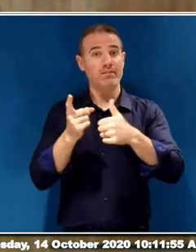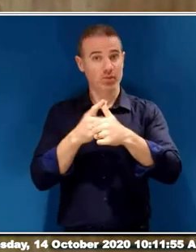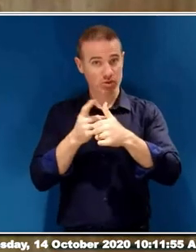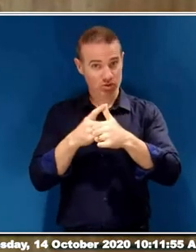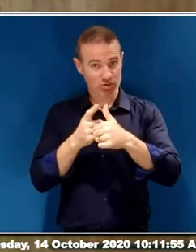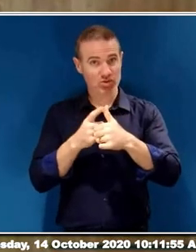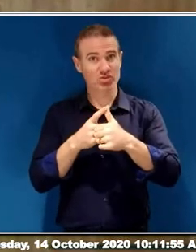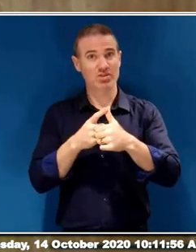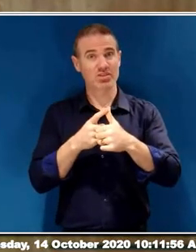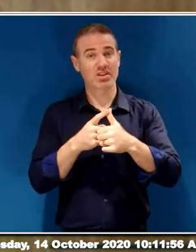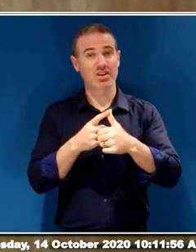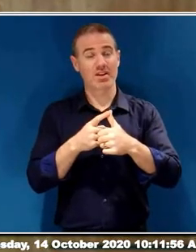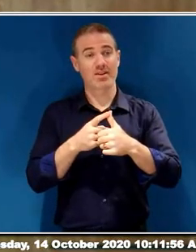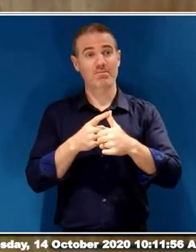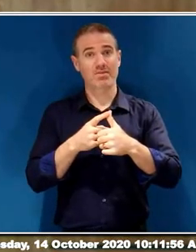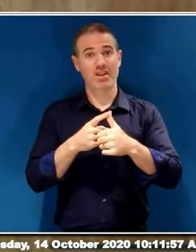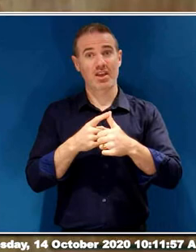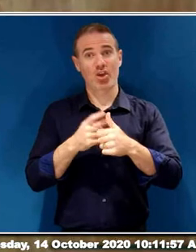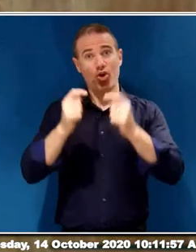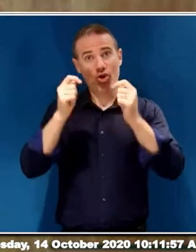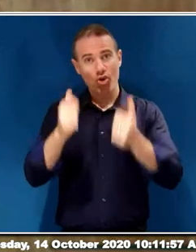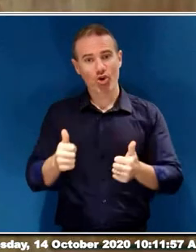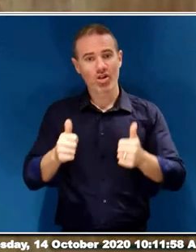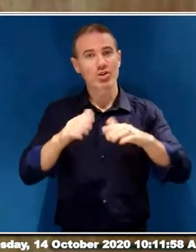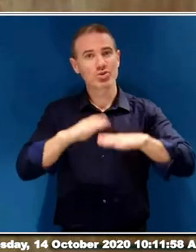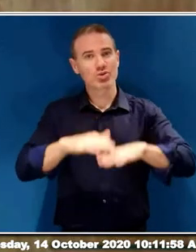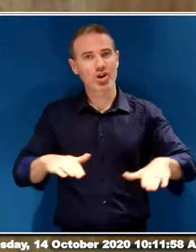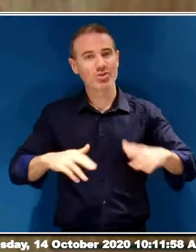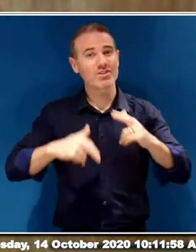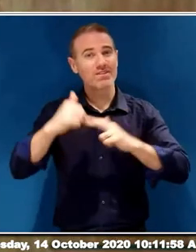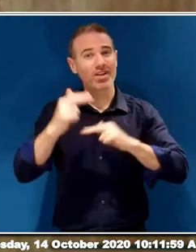Childhood Development Unit and took those recommendations on board.